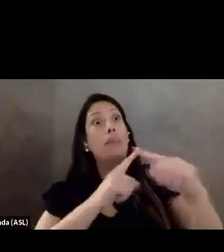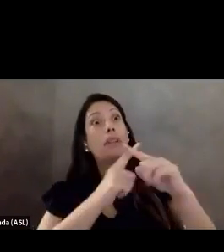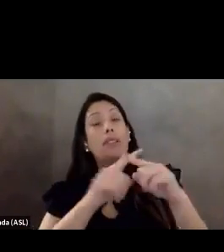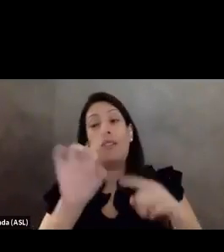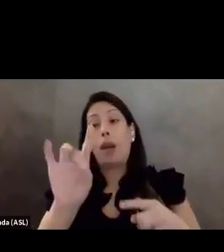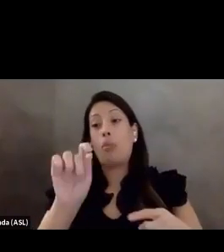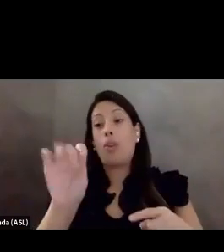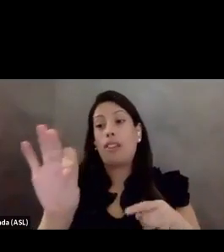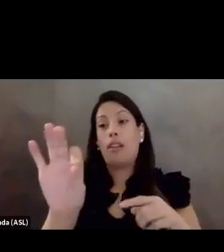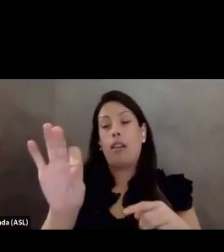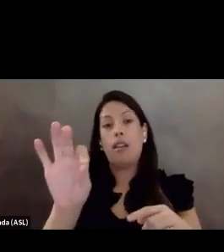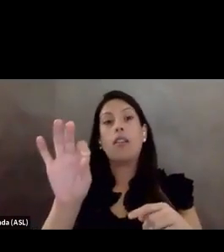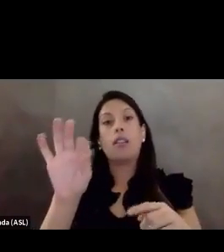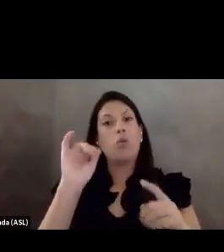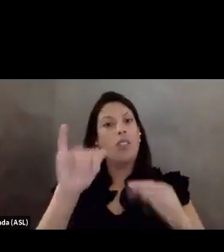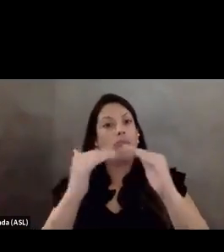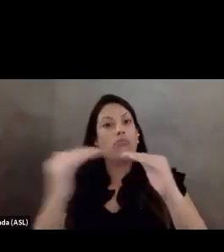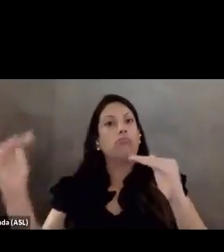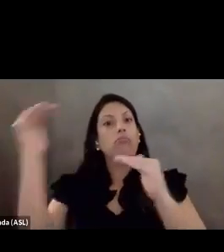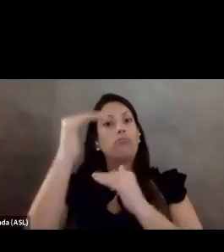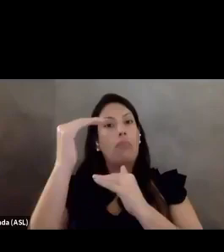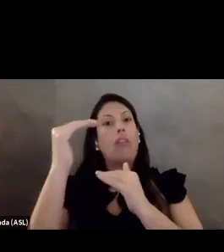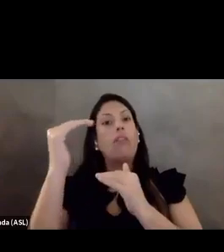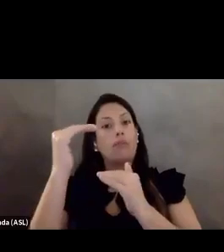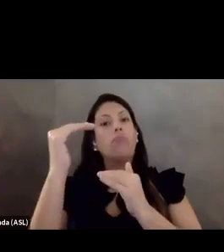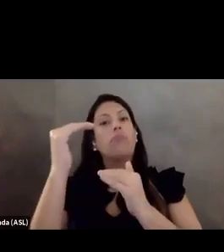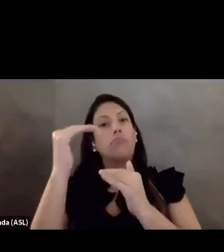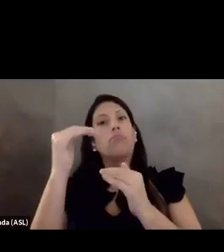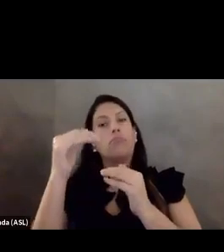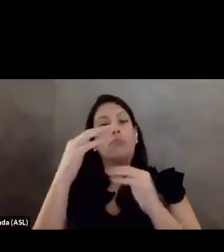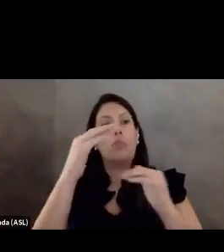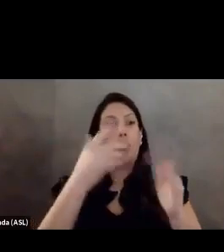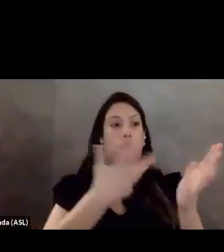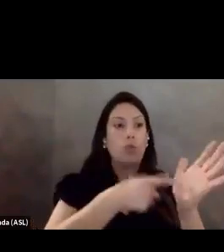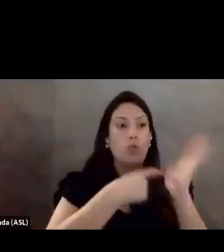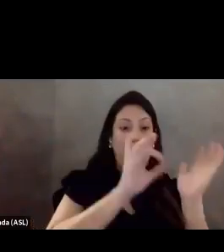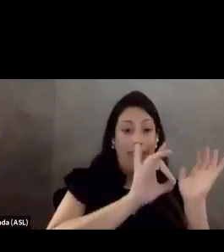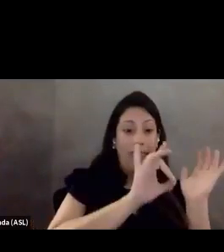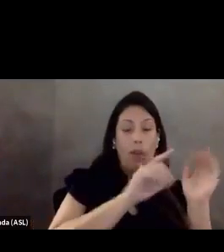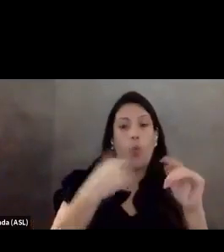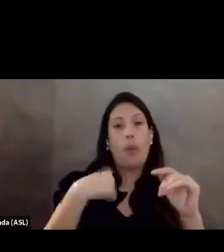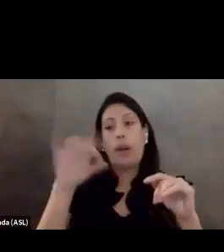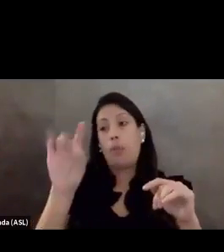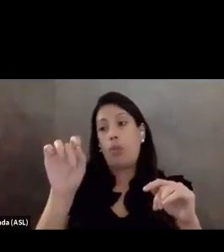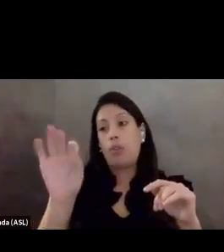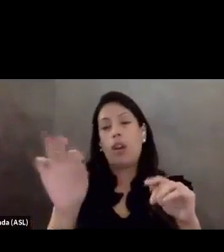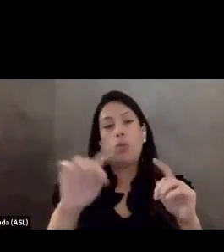required to allow moving to a less restrictive tier at this point. But before I go further, let me just say